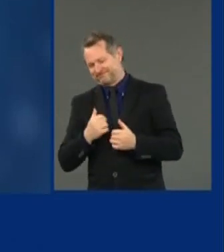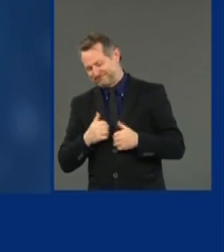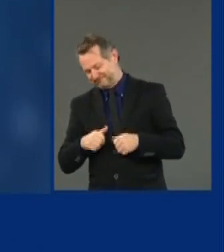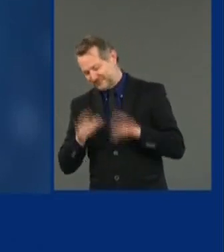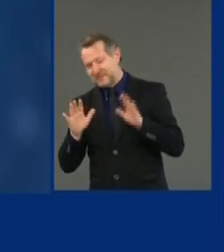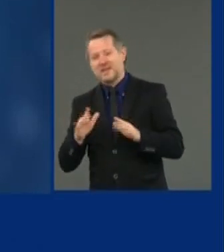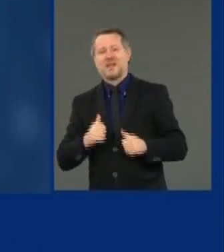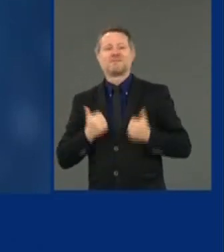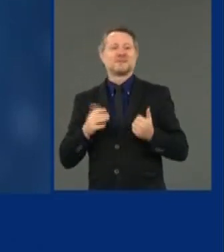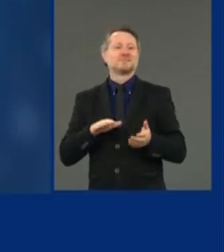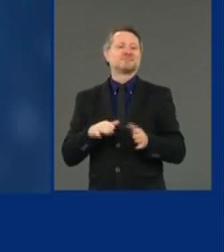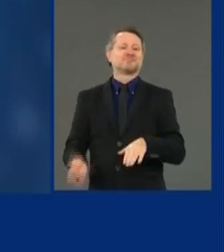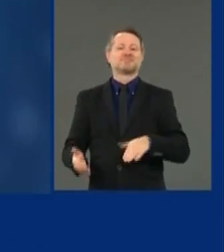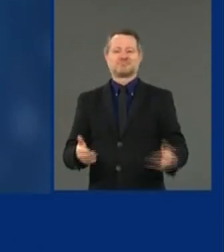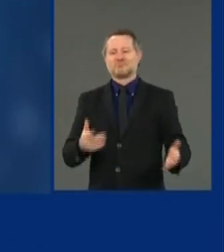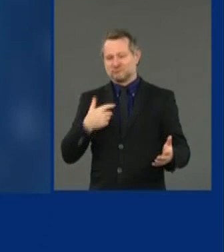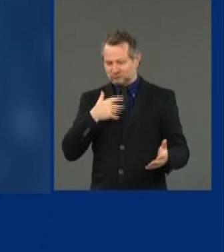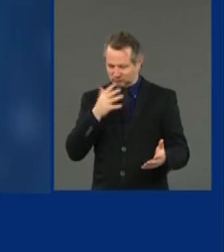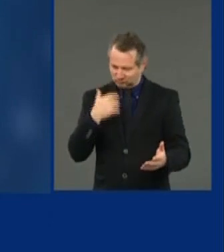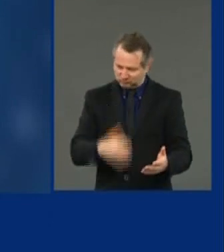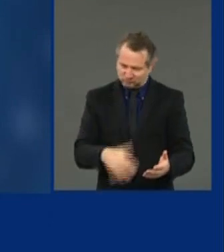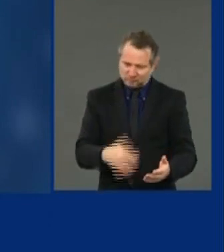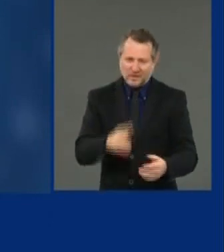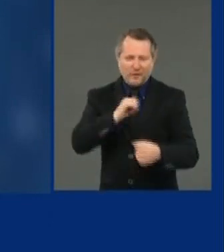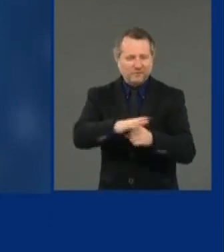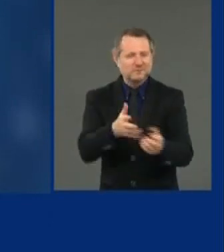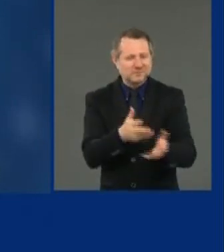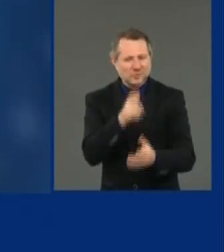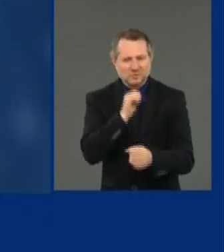LIVES FOR THIS. AND WE'RE ALL VERY, VERY